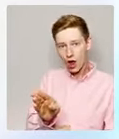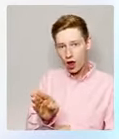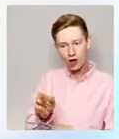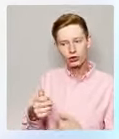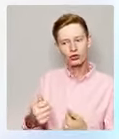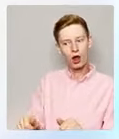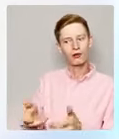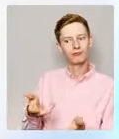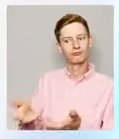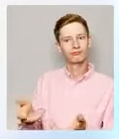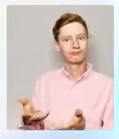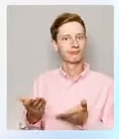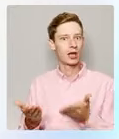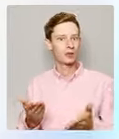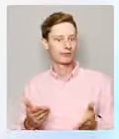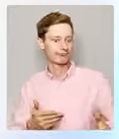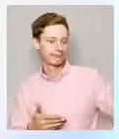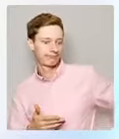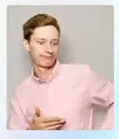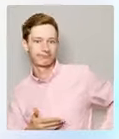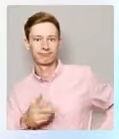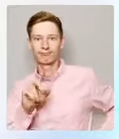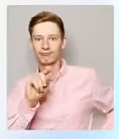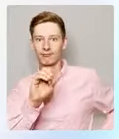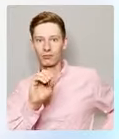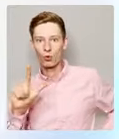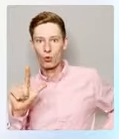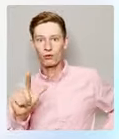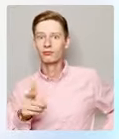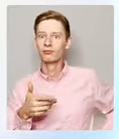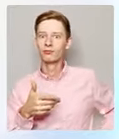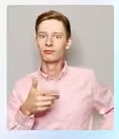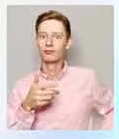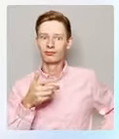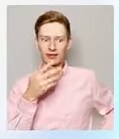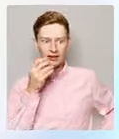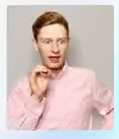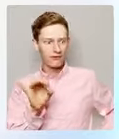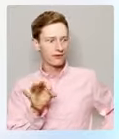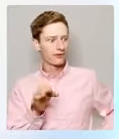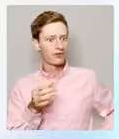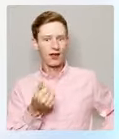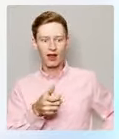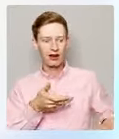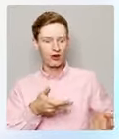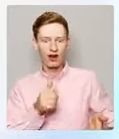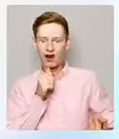when they try to interact. Have a belt mounted tool on the user's left side. Don't ignore any interactions